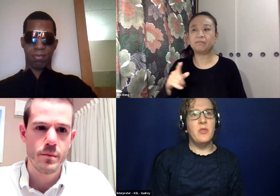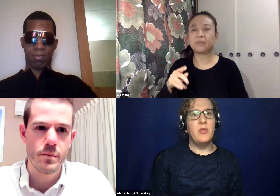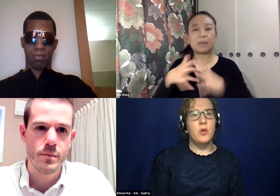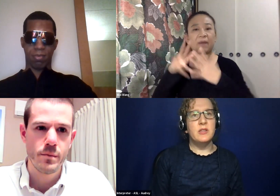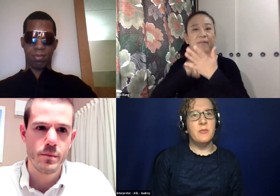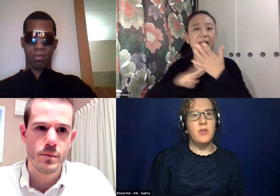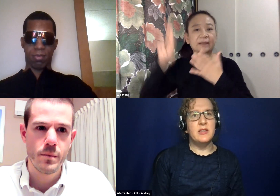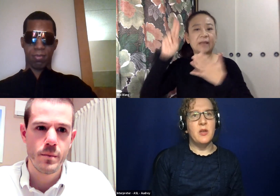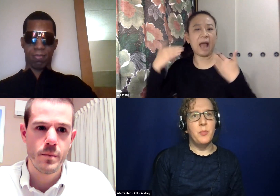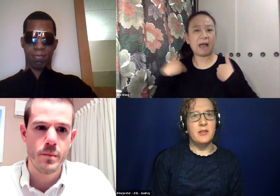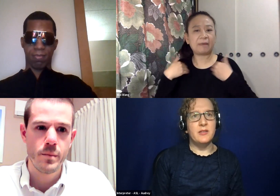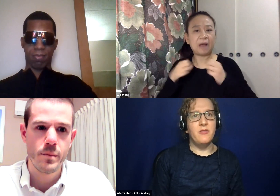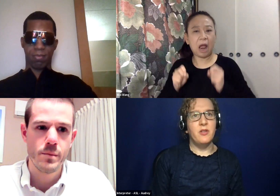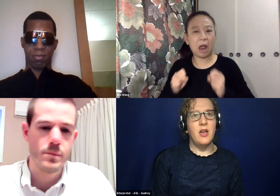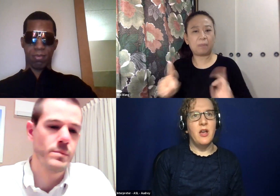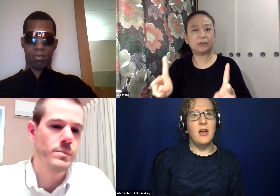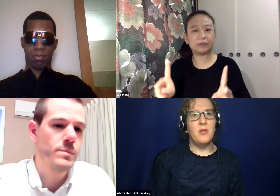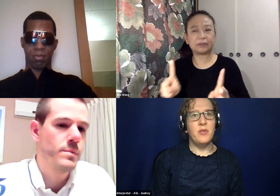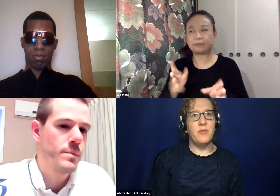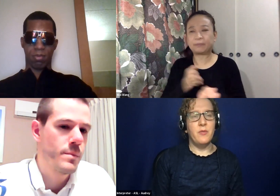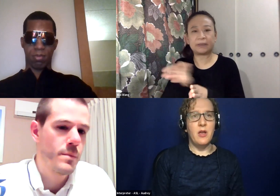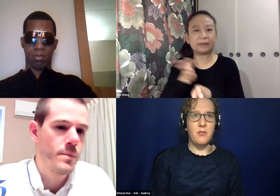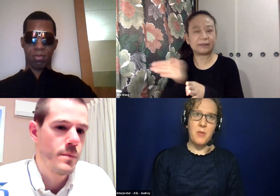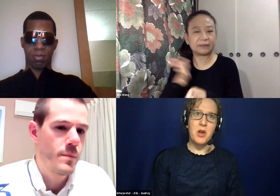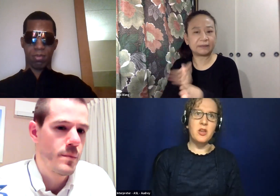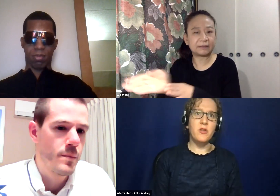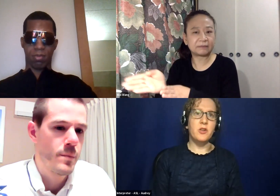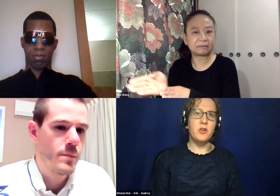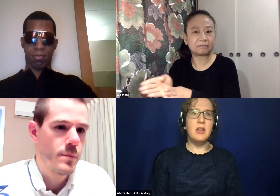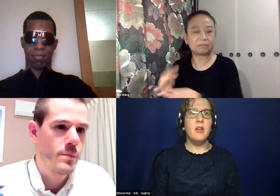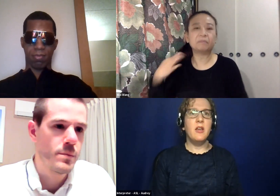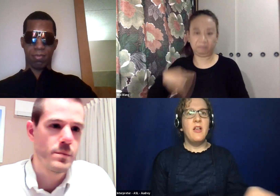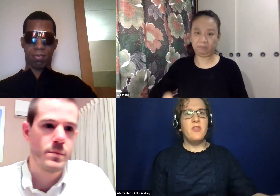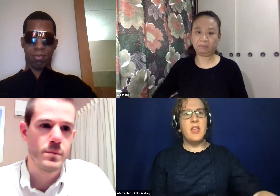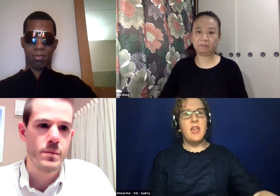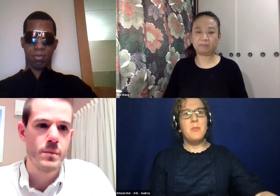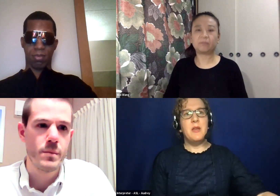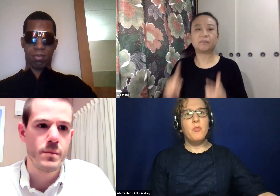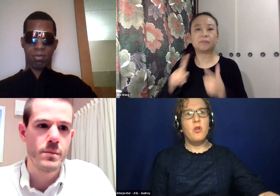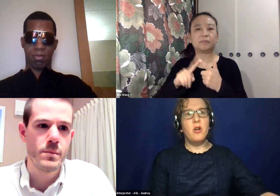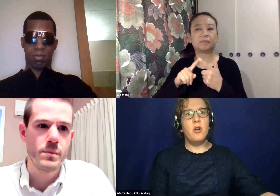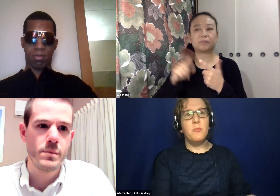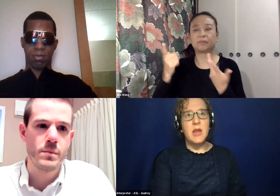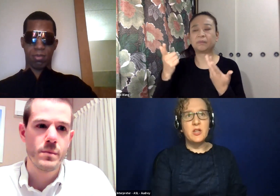but there were some things that were positive with American University. They had many more